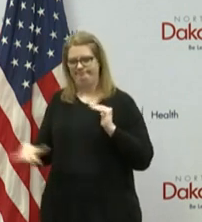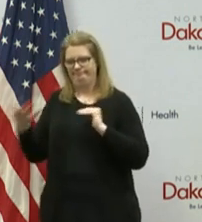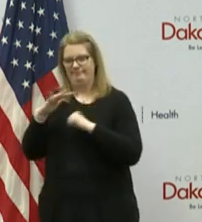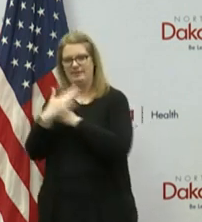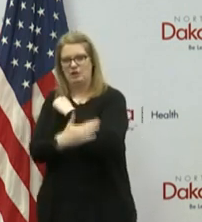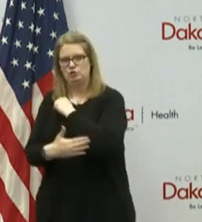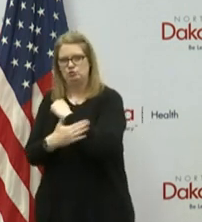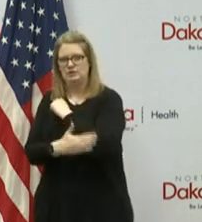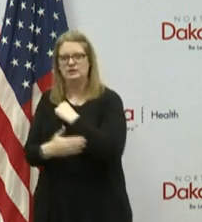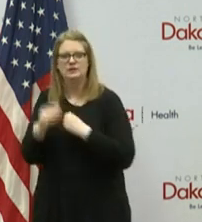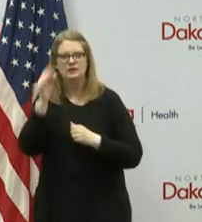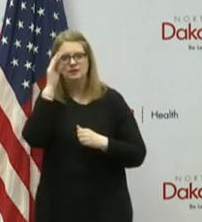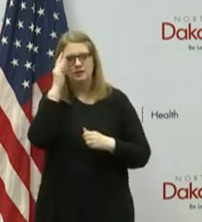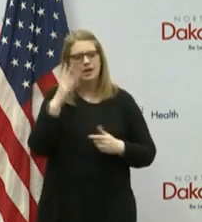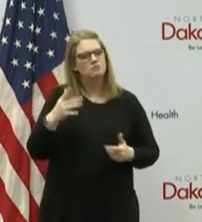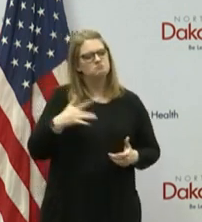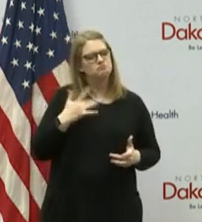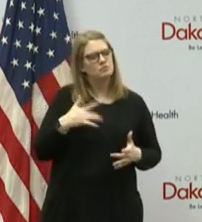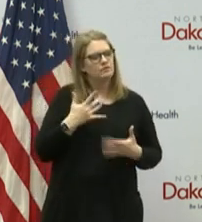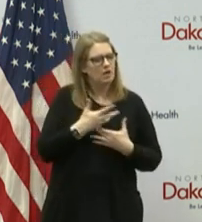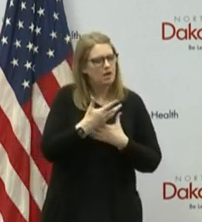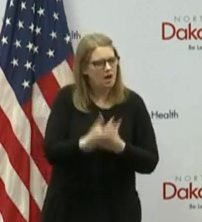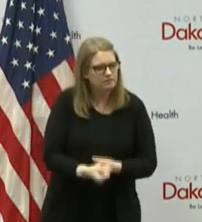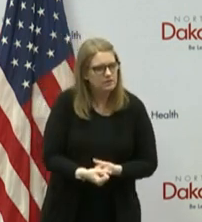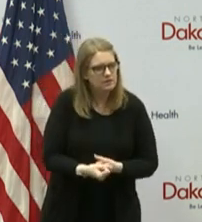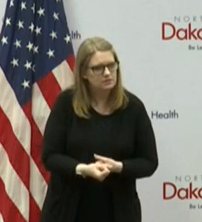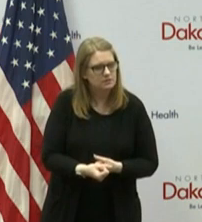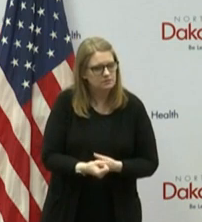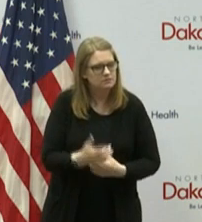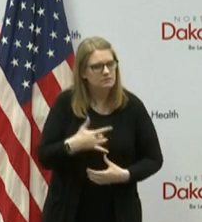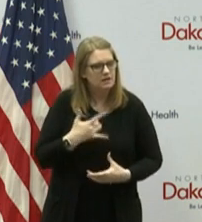HOSPITALIZATIONS. THAT IS GREAT.